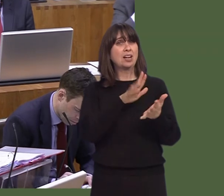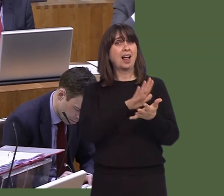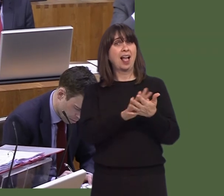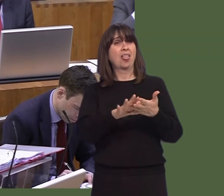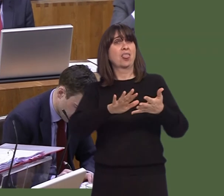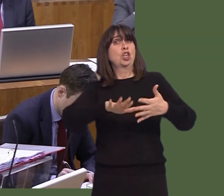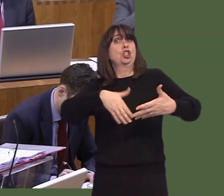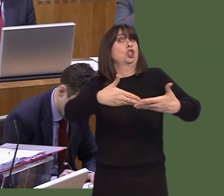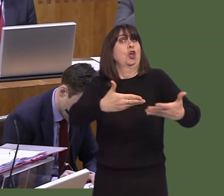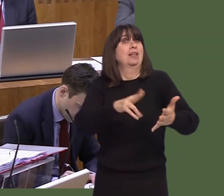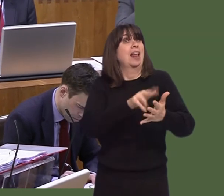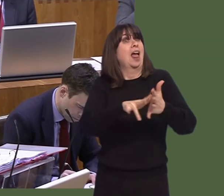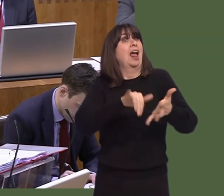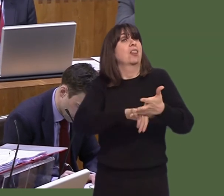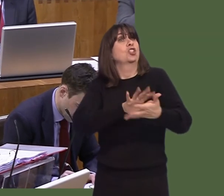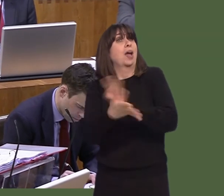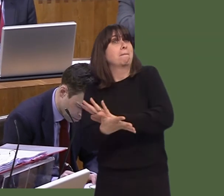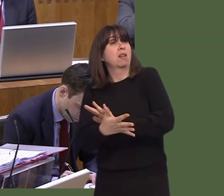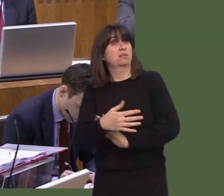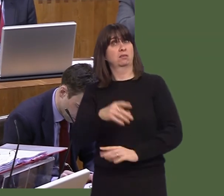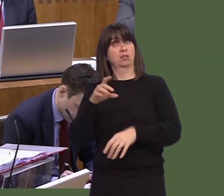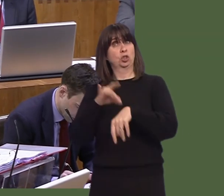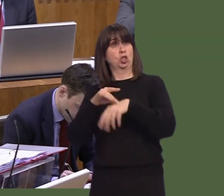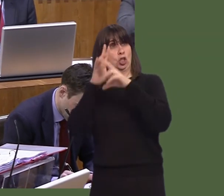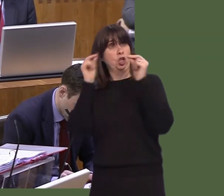to our beef and dairy markets in the customs union, with a quarter of our beef coming from Ireland.